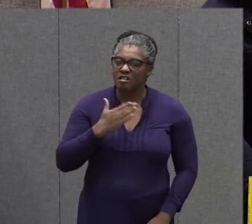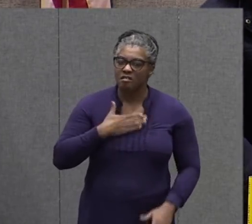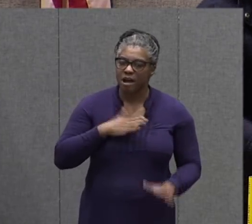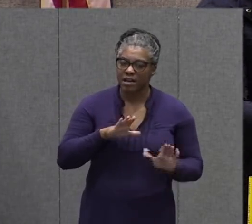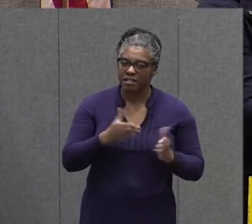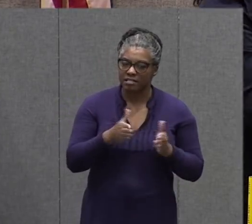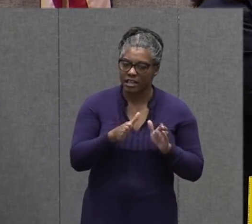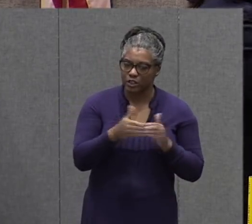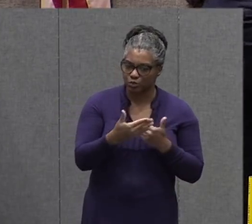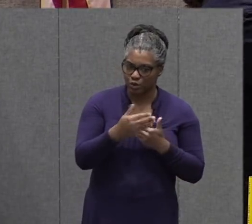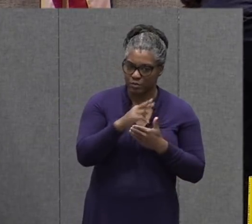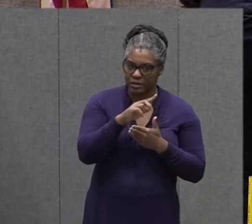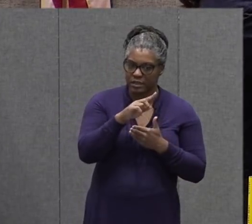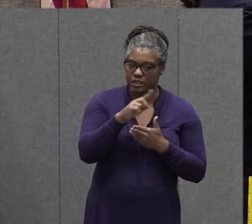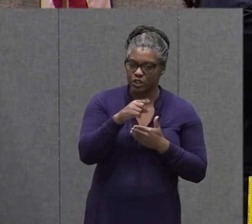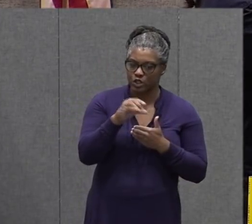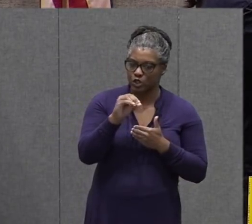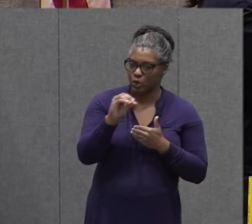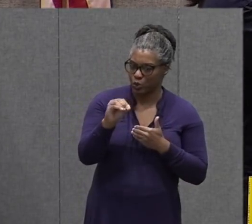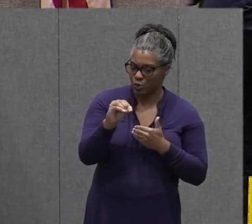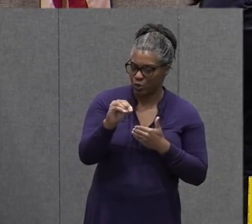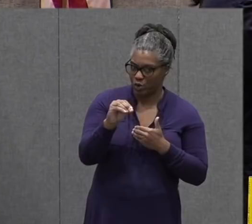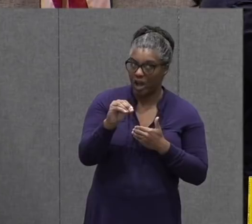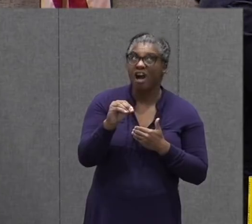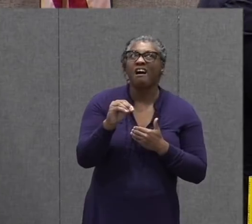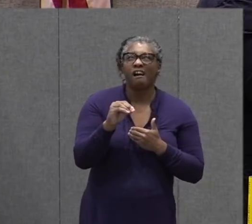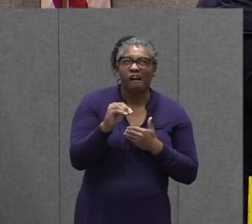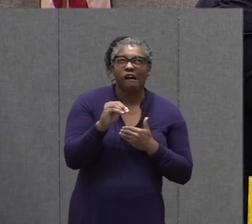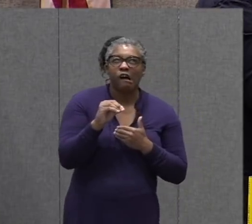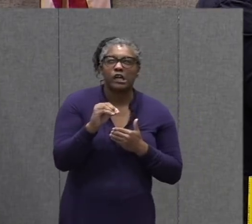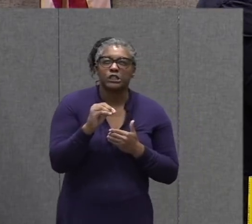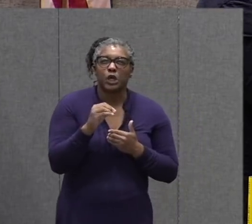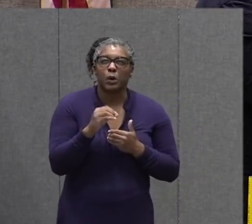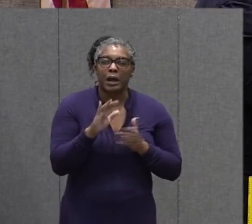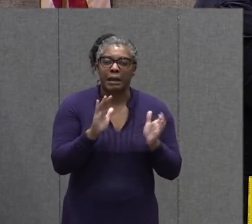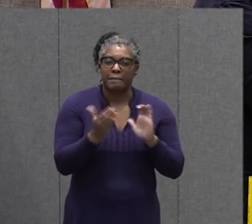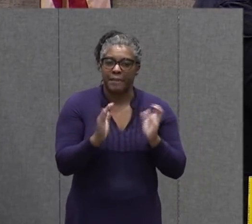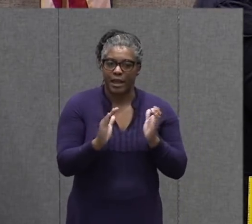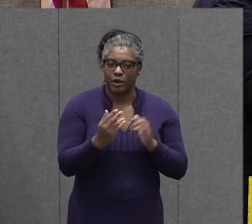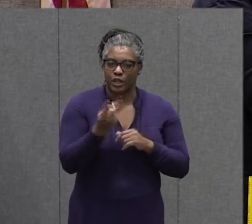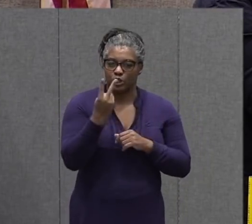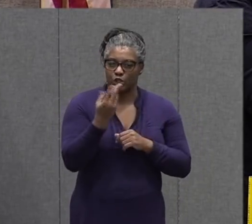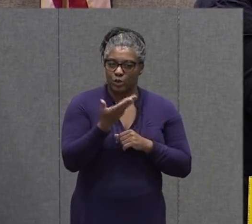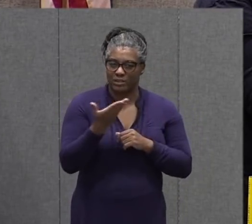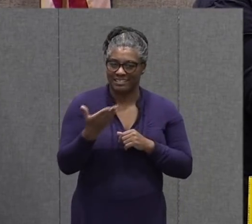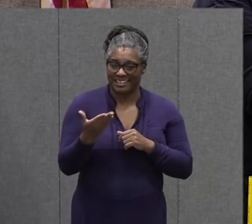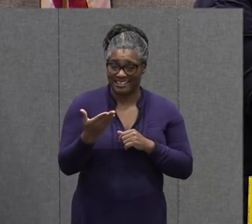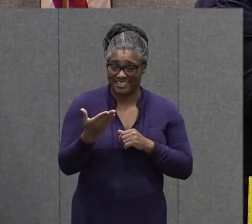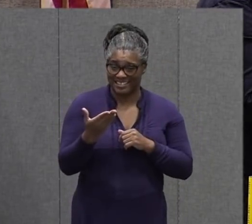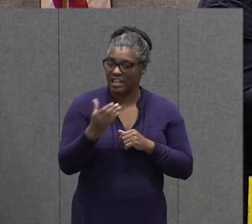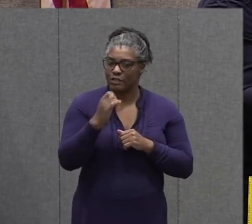when we are comparing two things, that are not alike, but they share something in common.